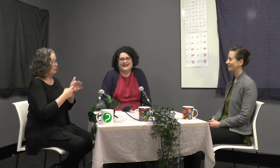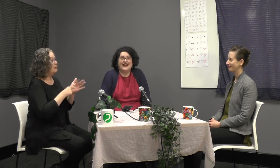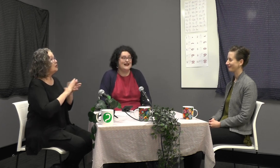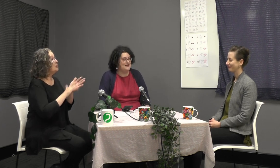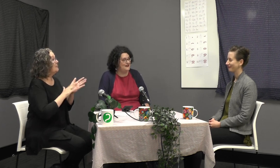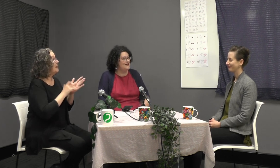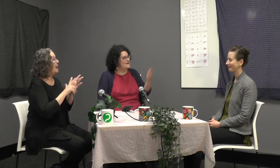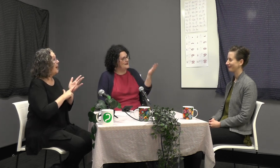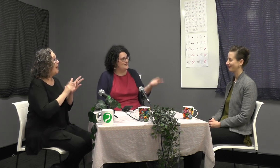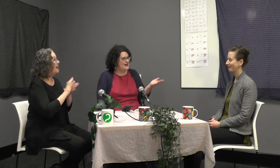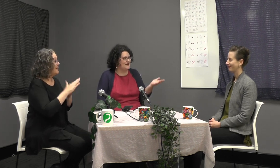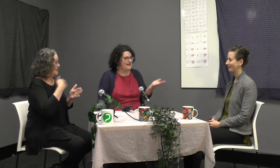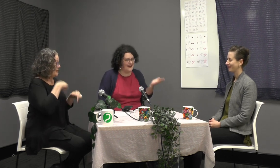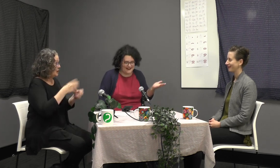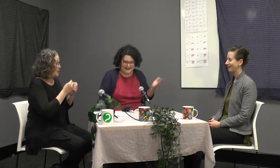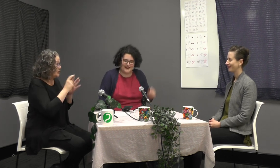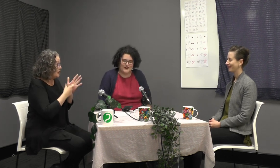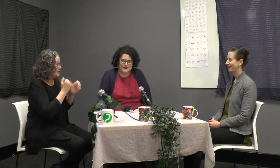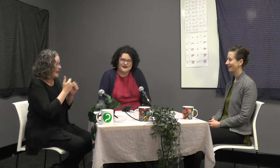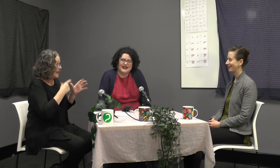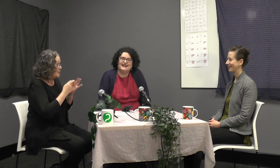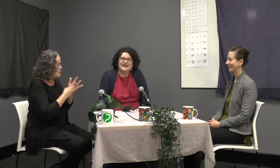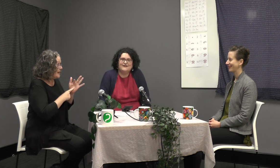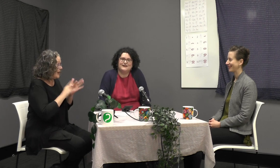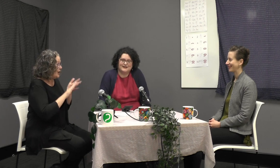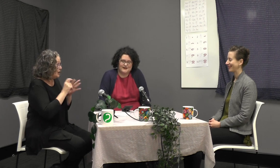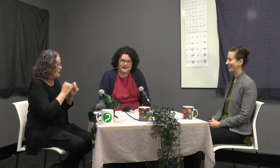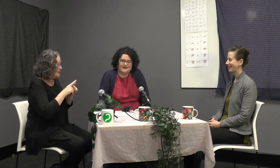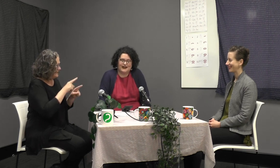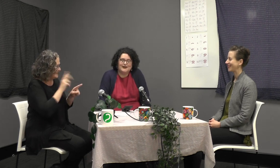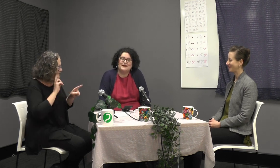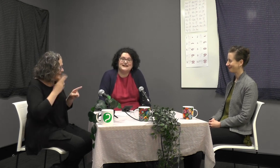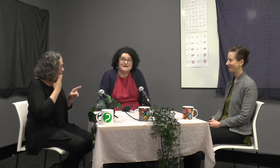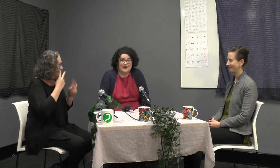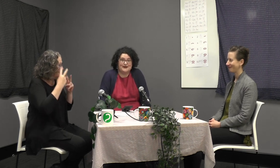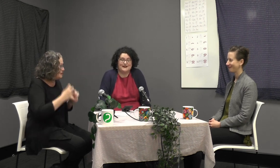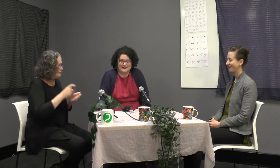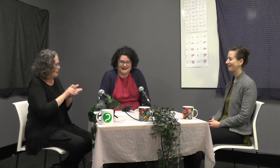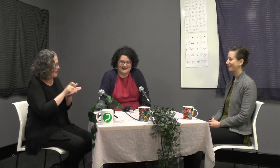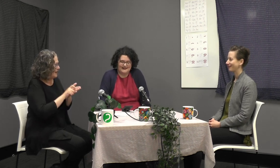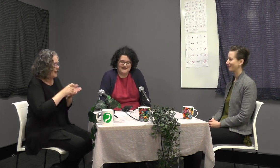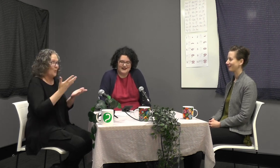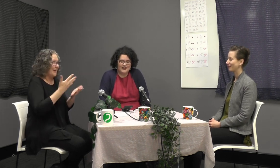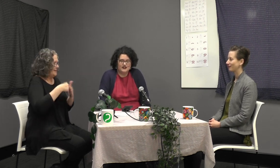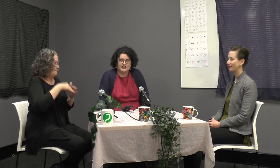I’m here with Dr. Gabrielle Hodge who’s a deaf researcher and writer based in Melbourne, Australia.